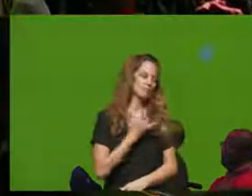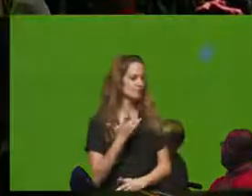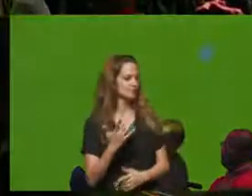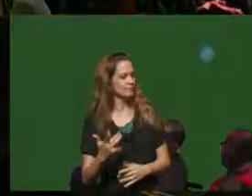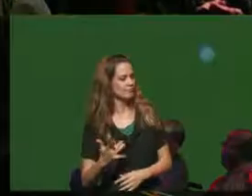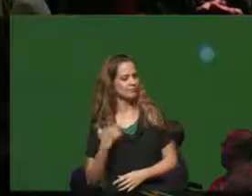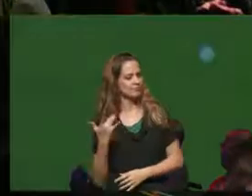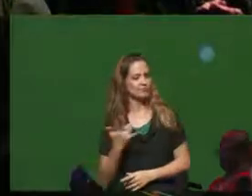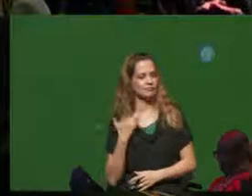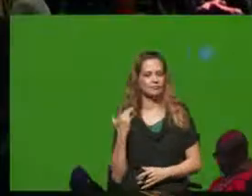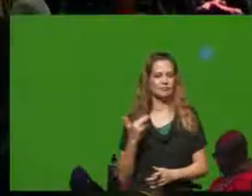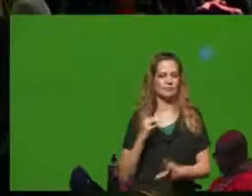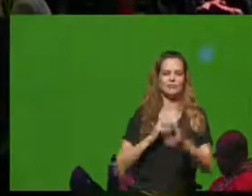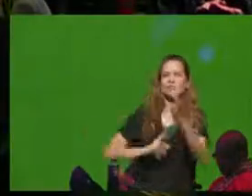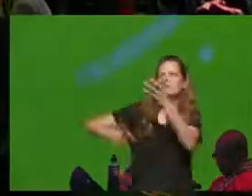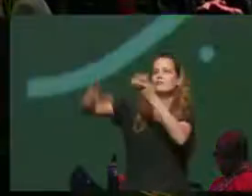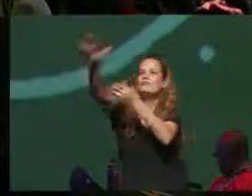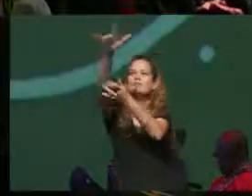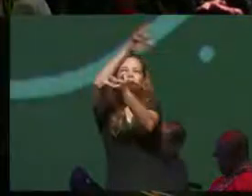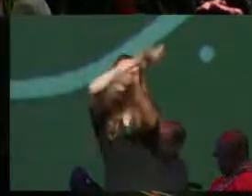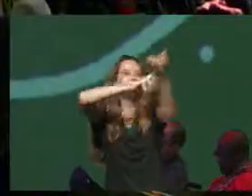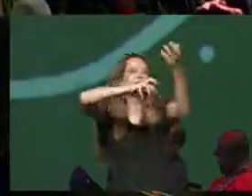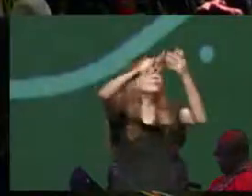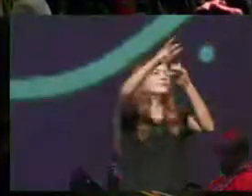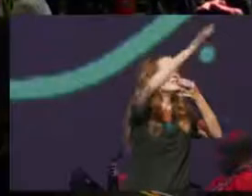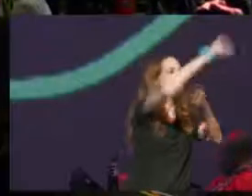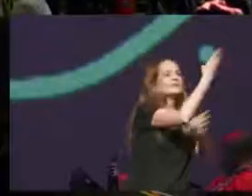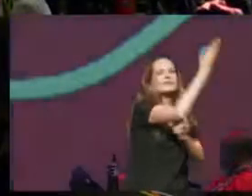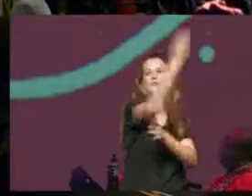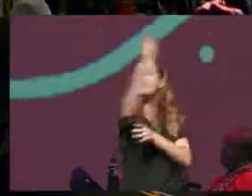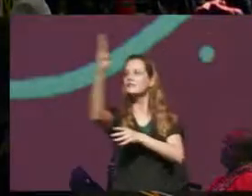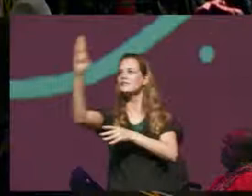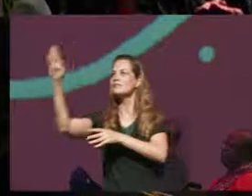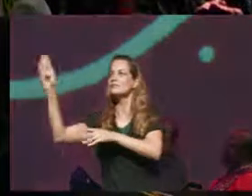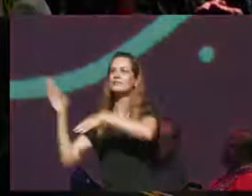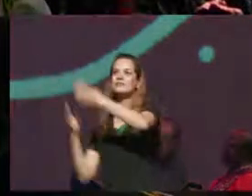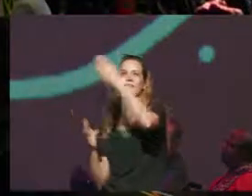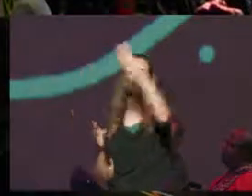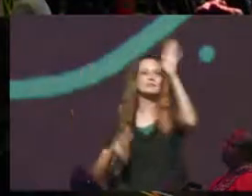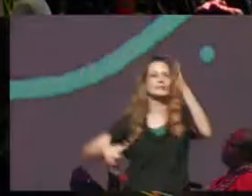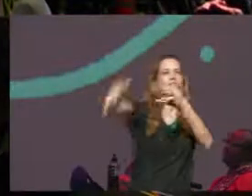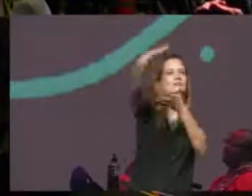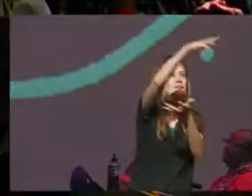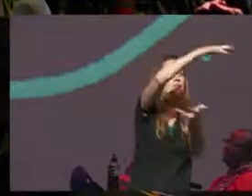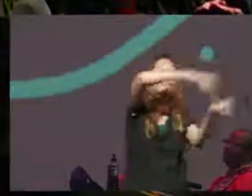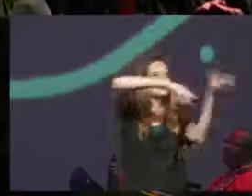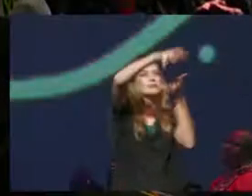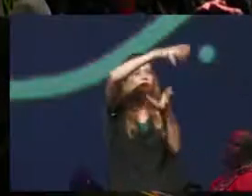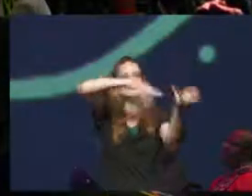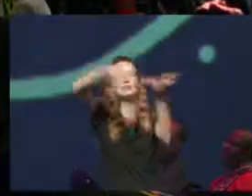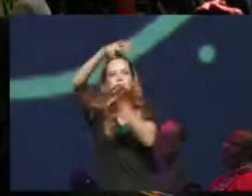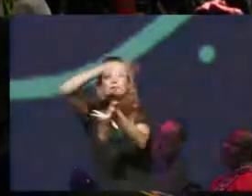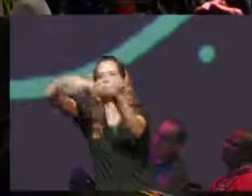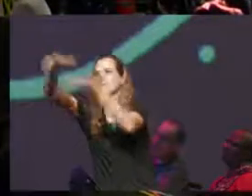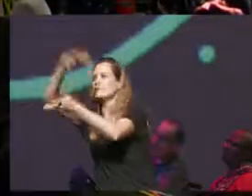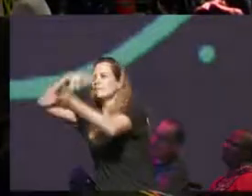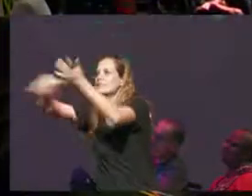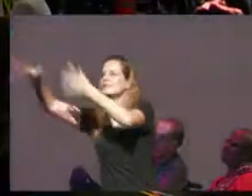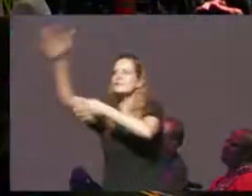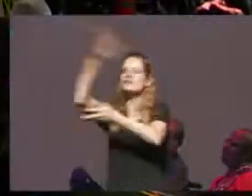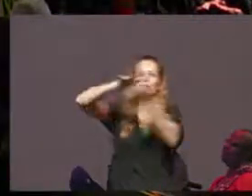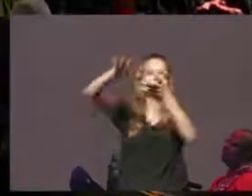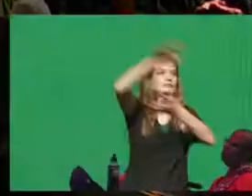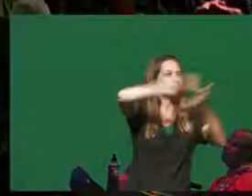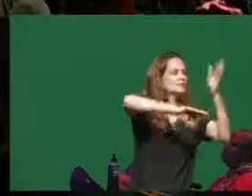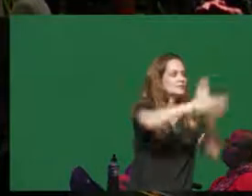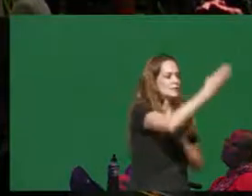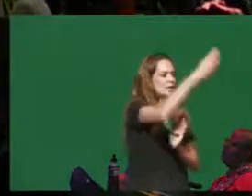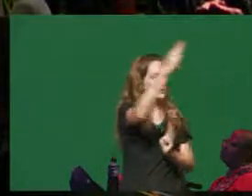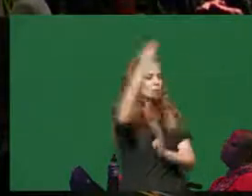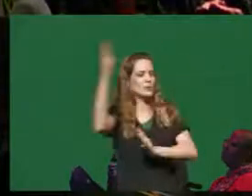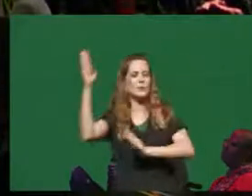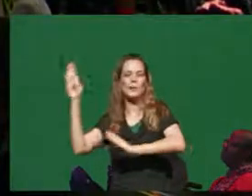cloudy and blue cloudy and blue cloudy and blue